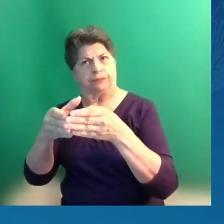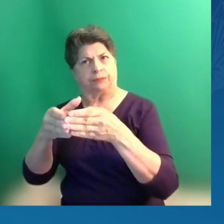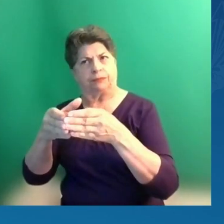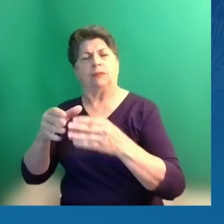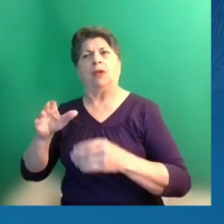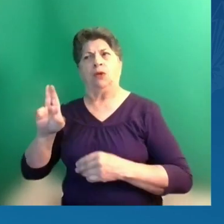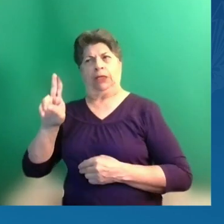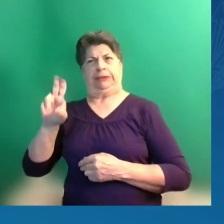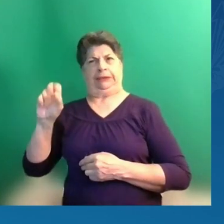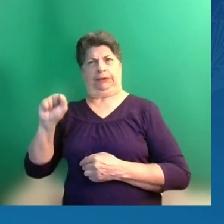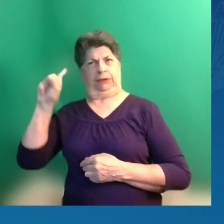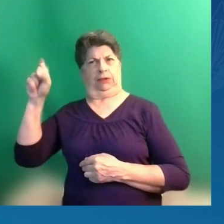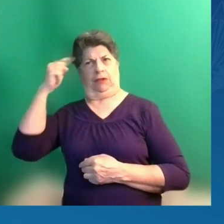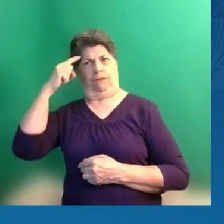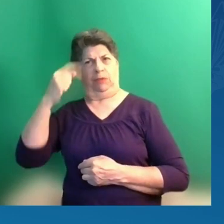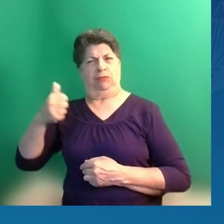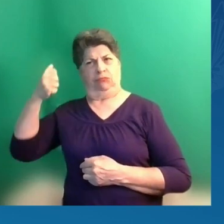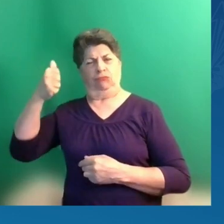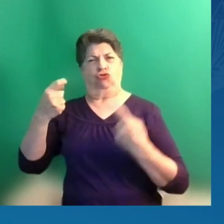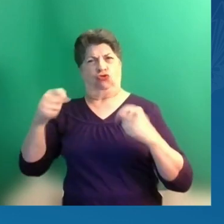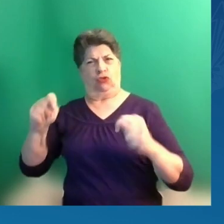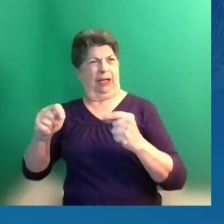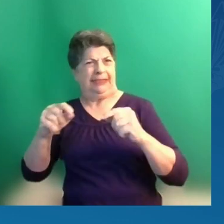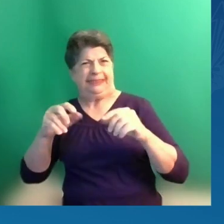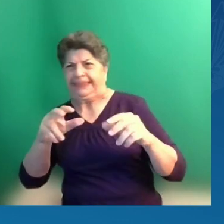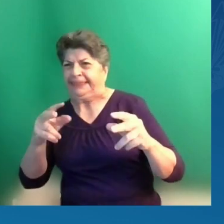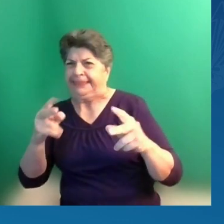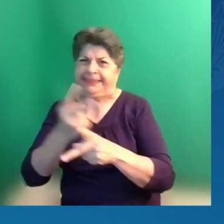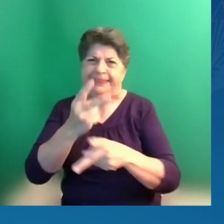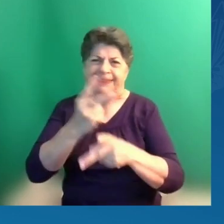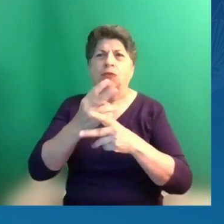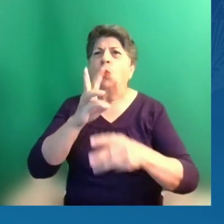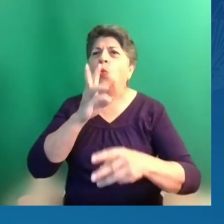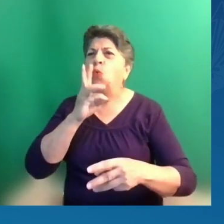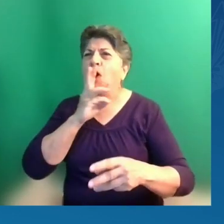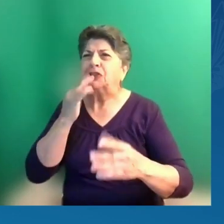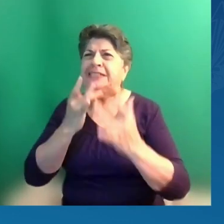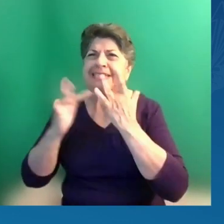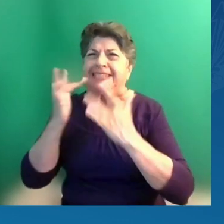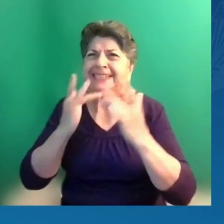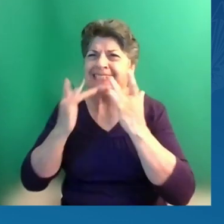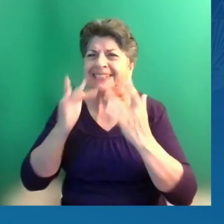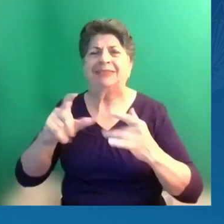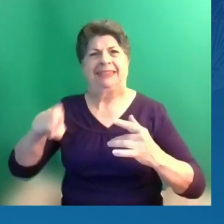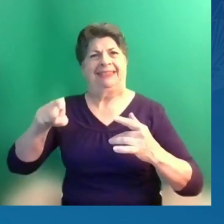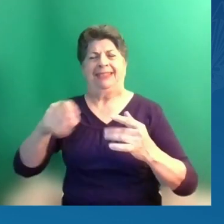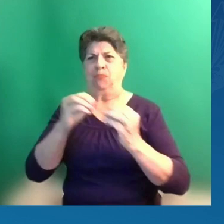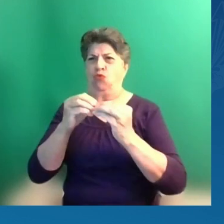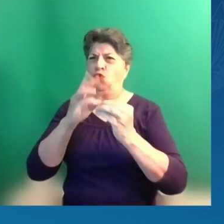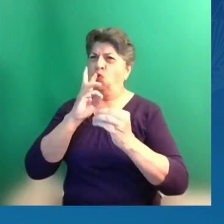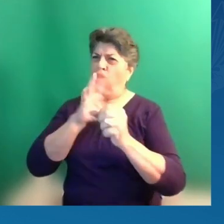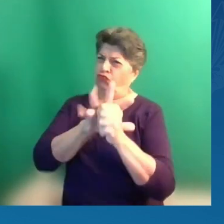Water security is critical to national security at the Department of Defense. We know firsthand that this is true.